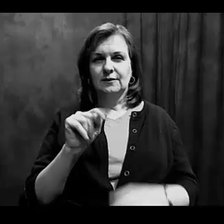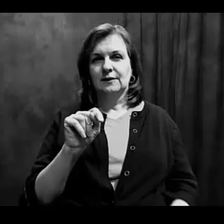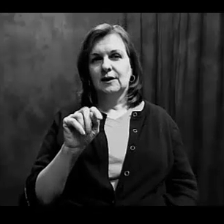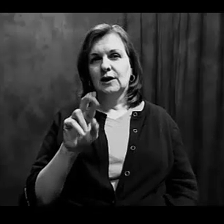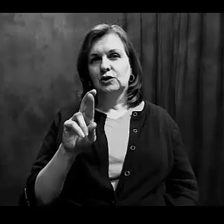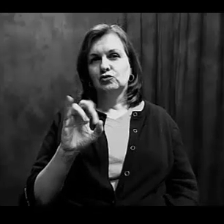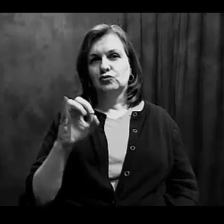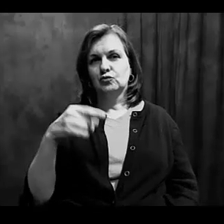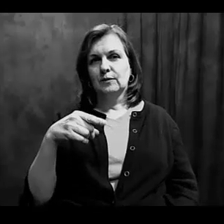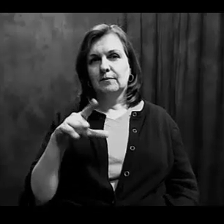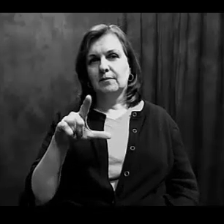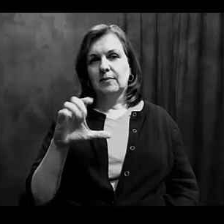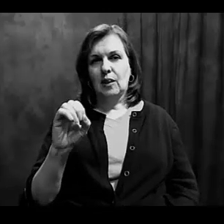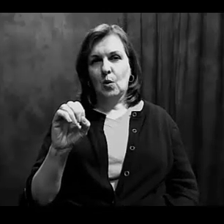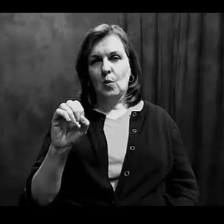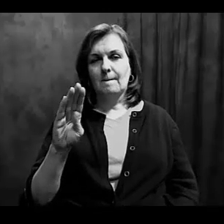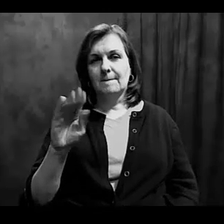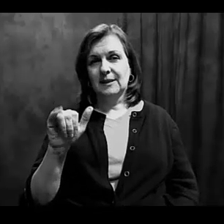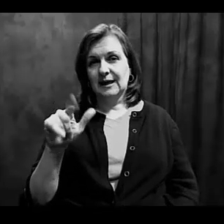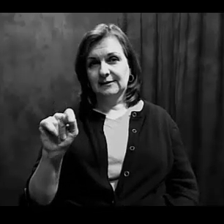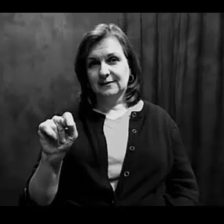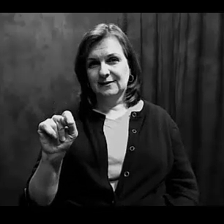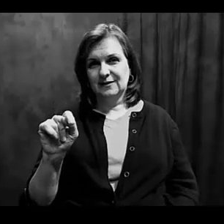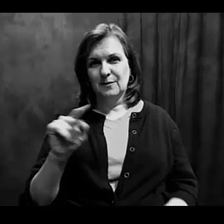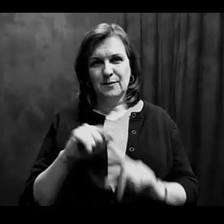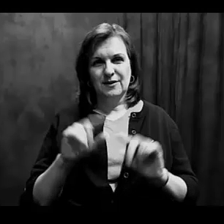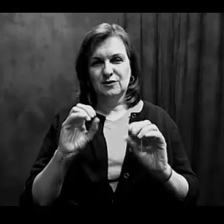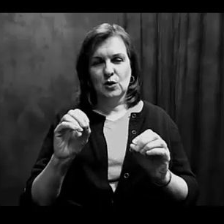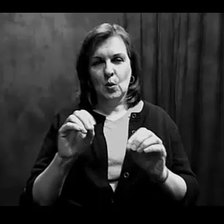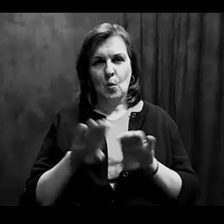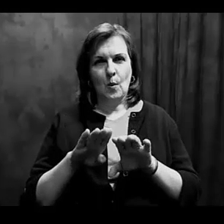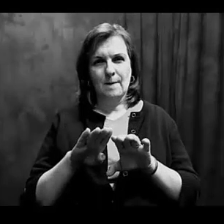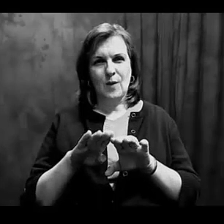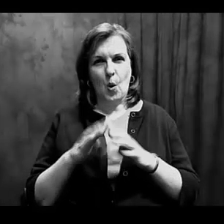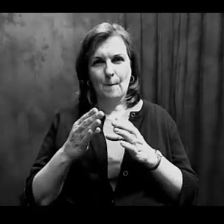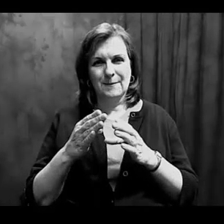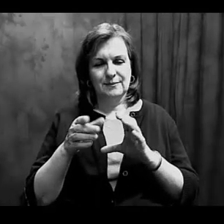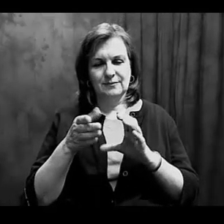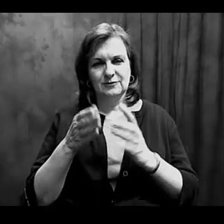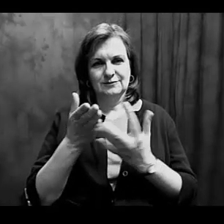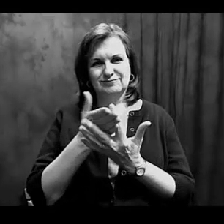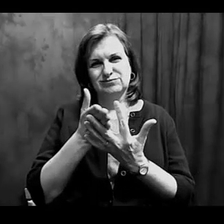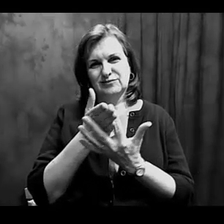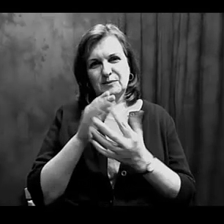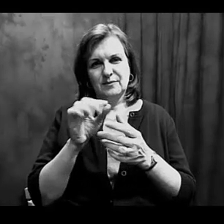triploblasts but you see there's no opening